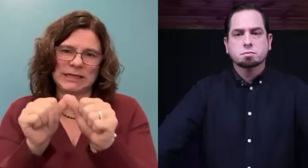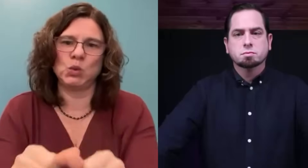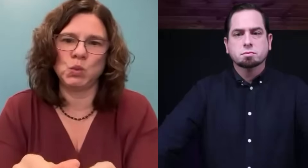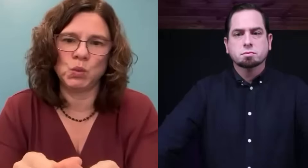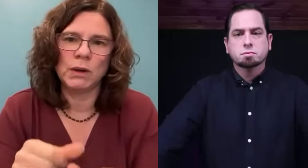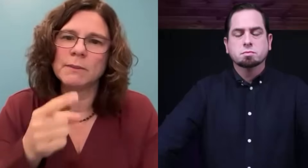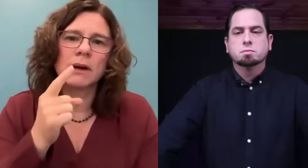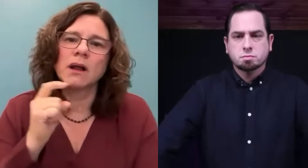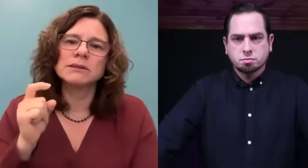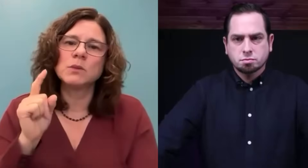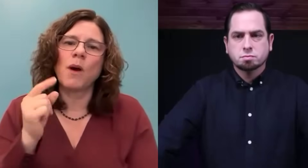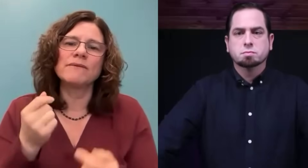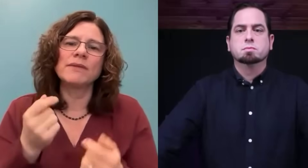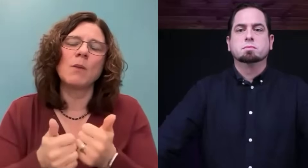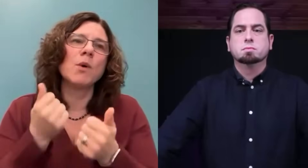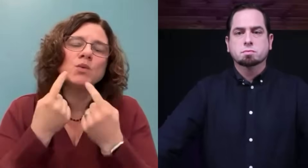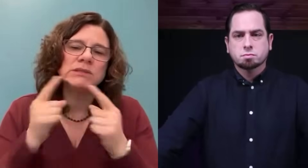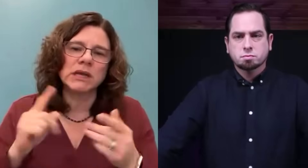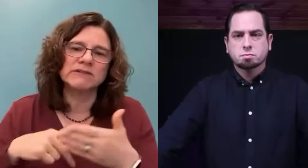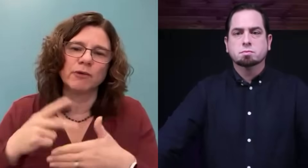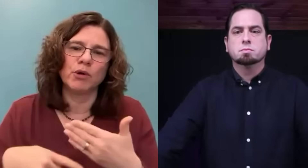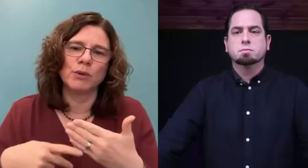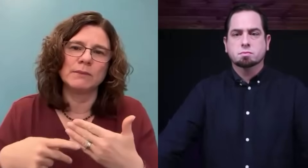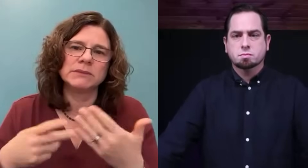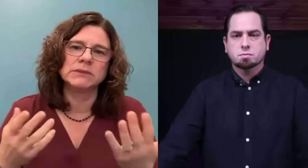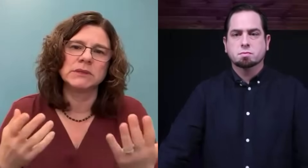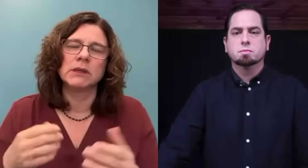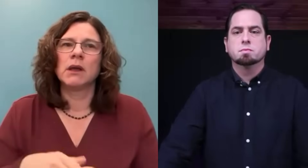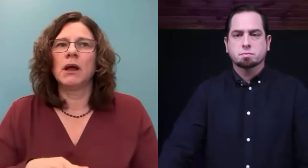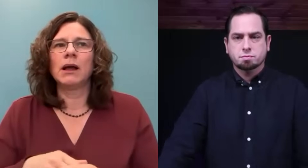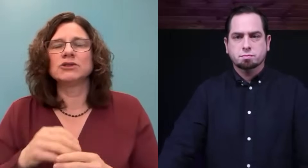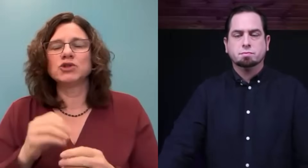we can continue, because it’s one of the most successful programs.